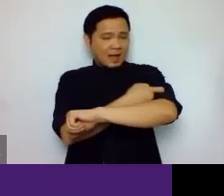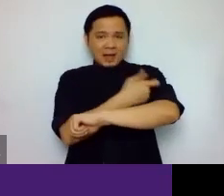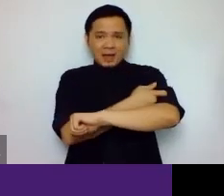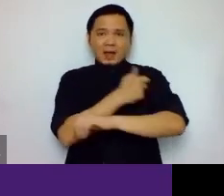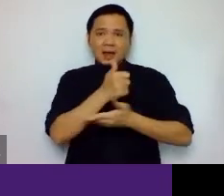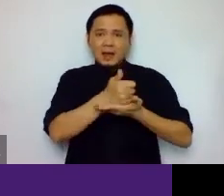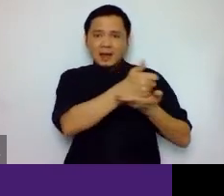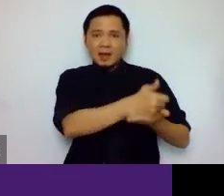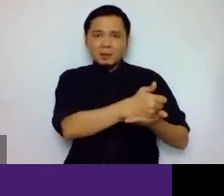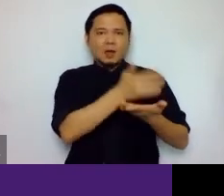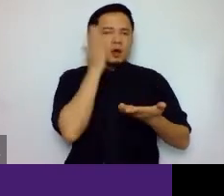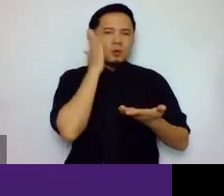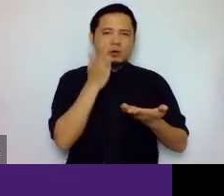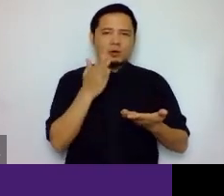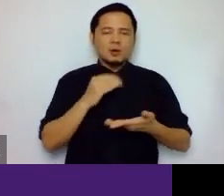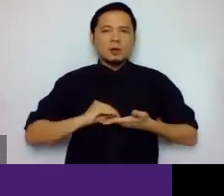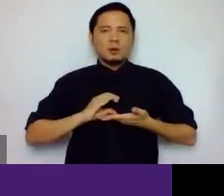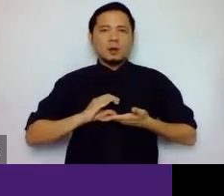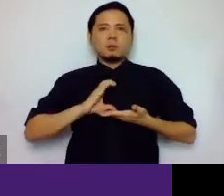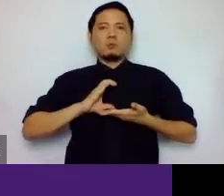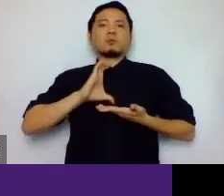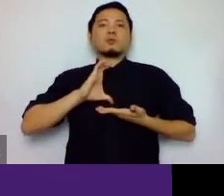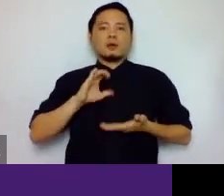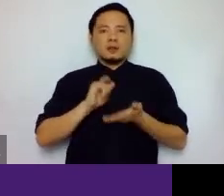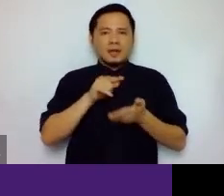This is what Ingat Angat Bakuna Lahat is all about.